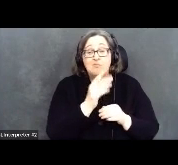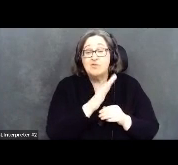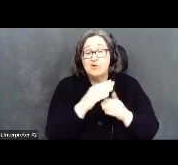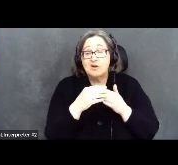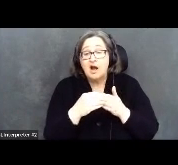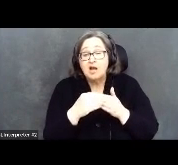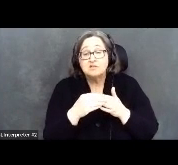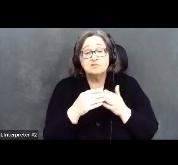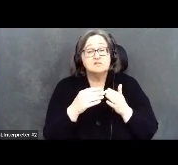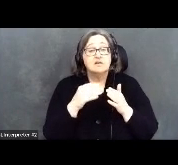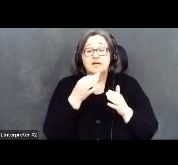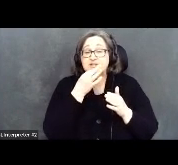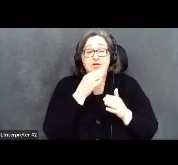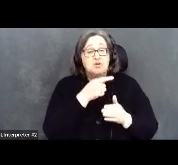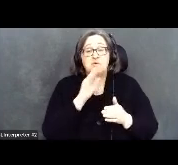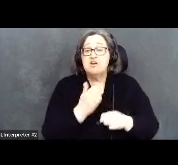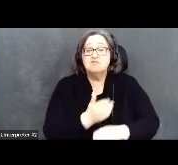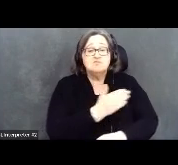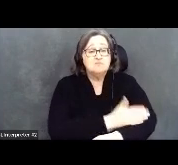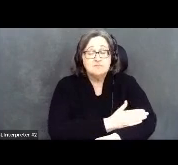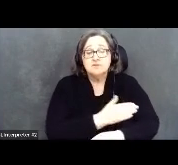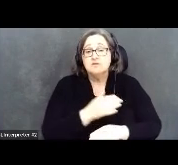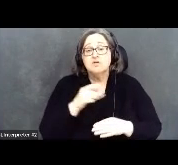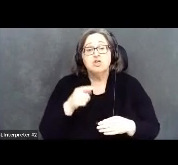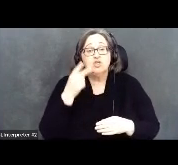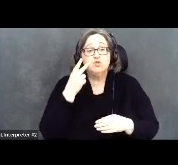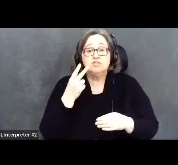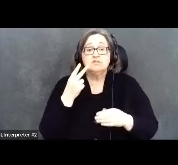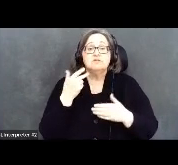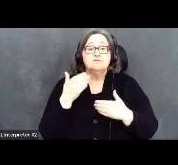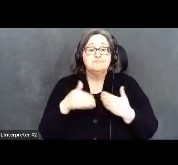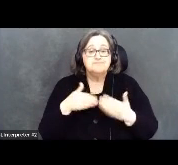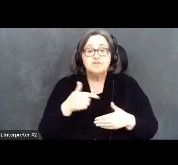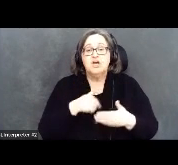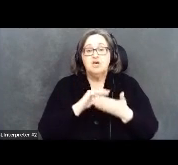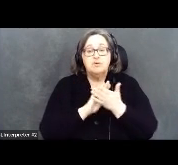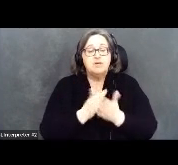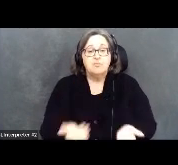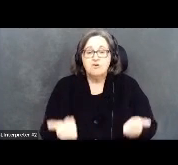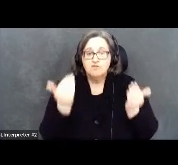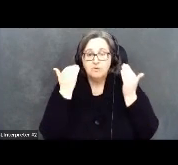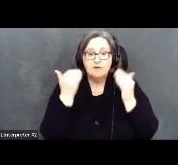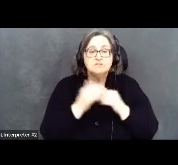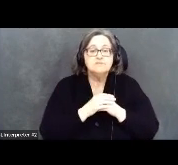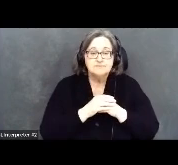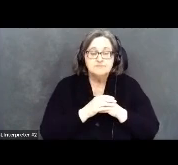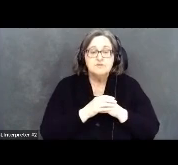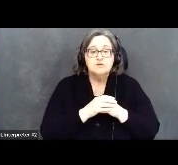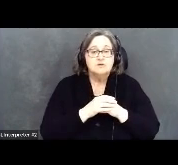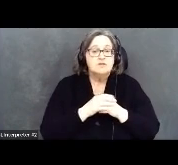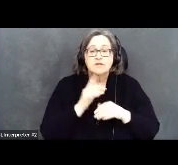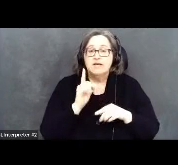There are many times I become very overwhelmed. I can't hold myself together,